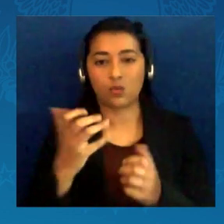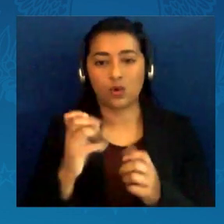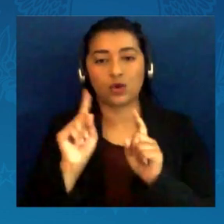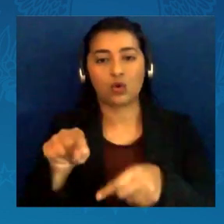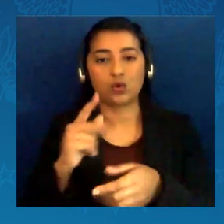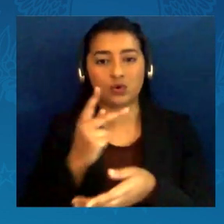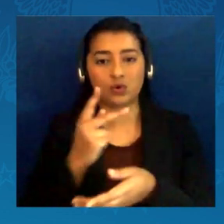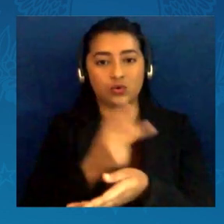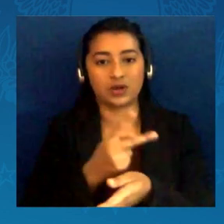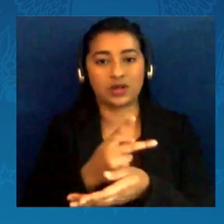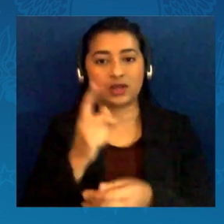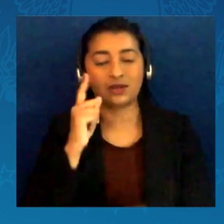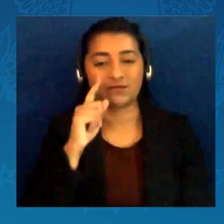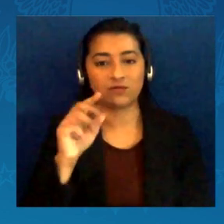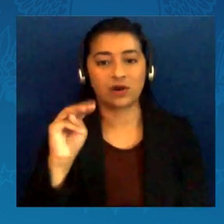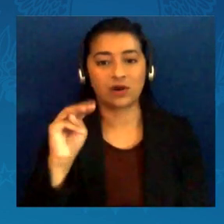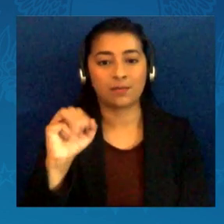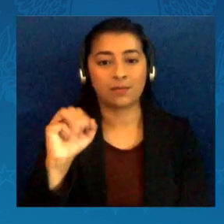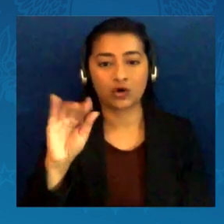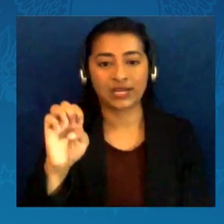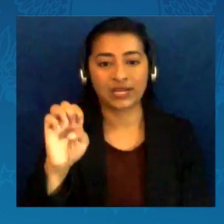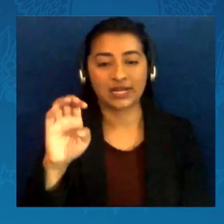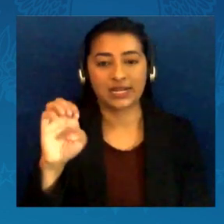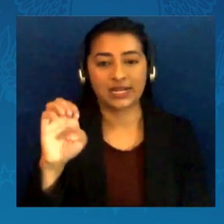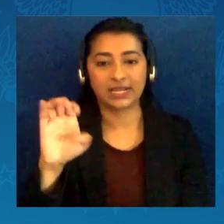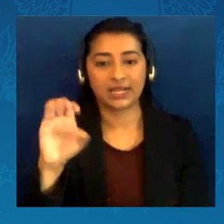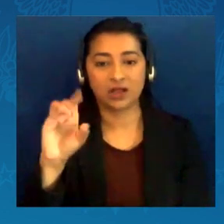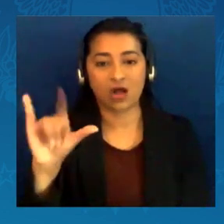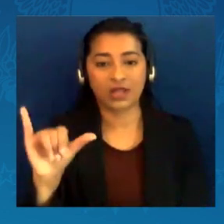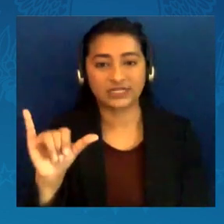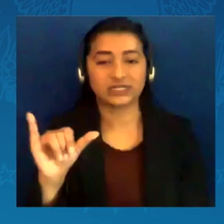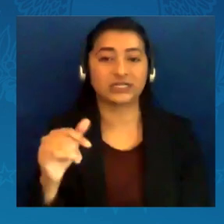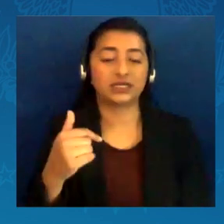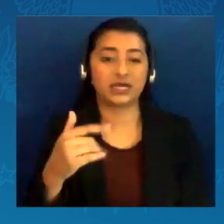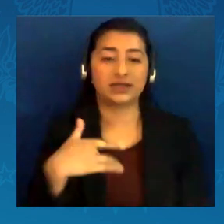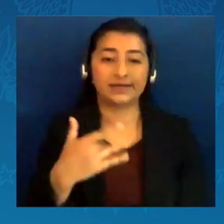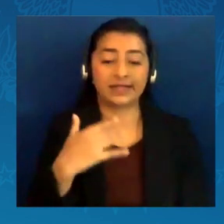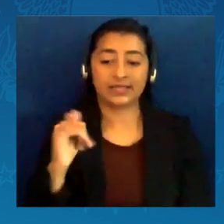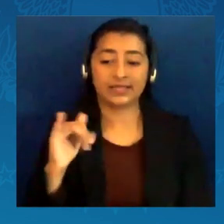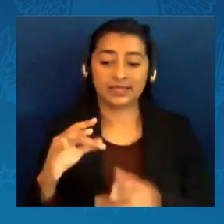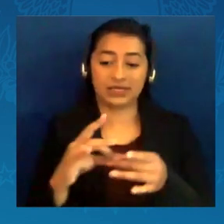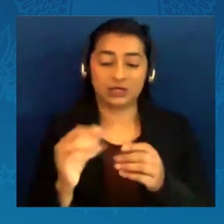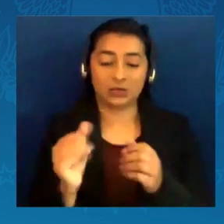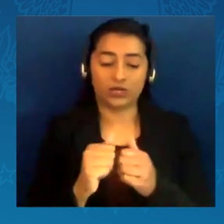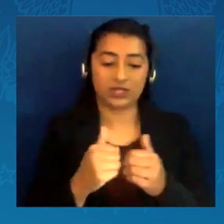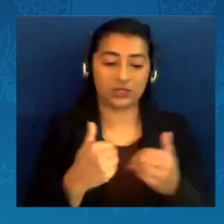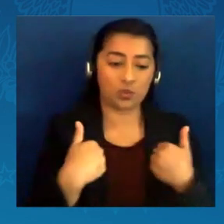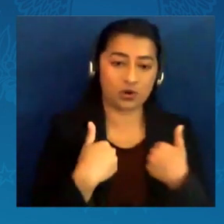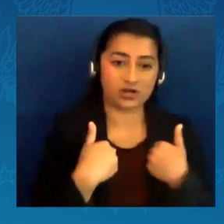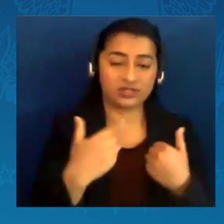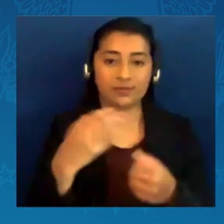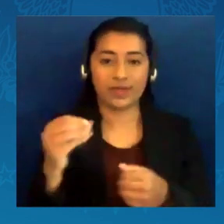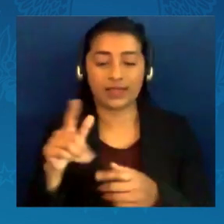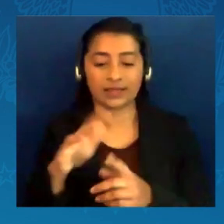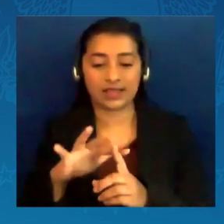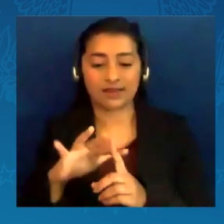I believe that the interactions between not only the organisms, but the environment is one of the most important things